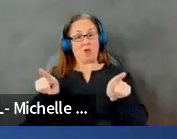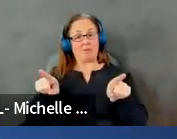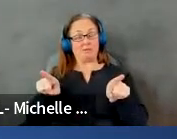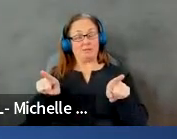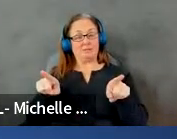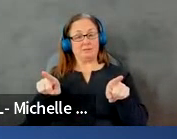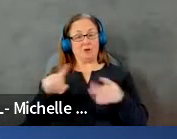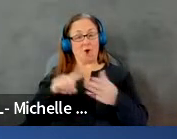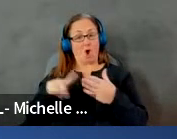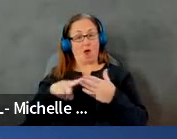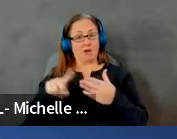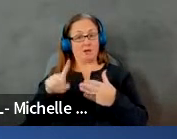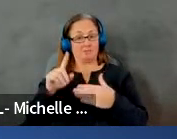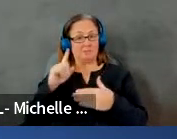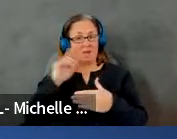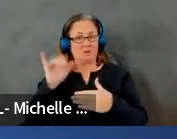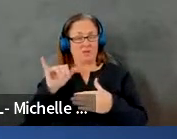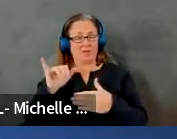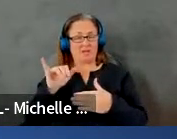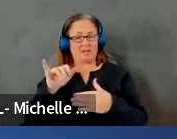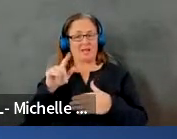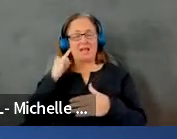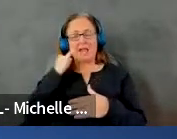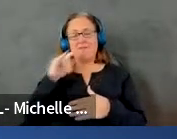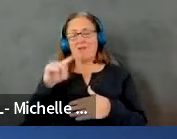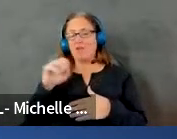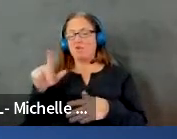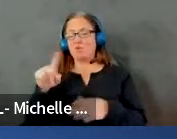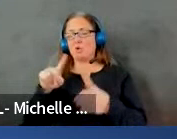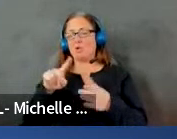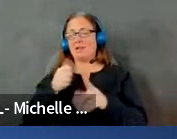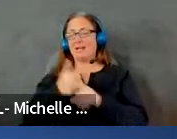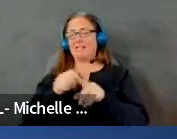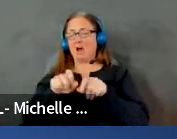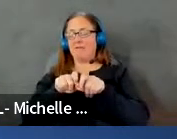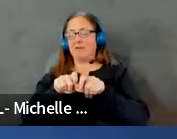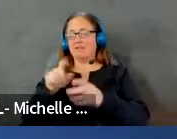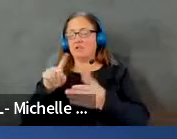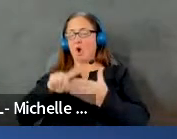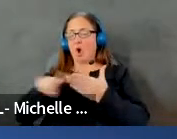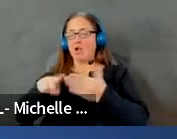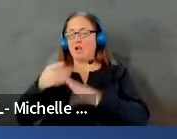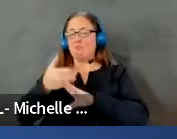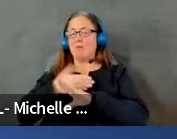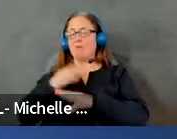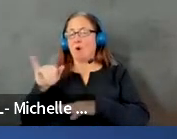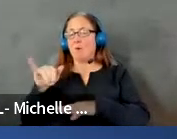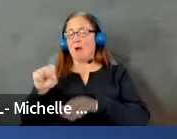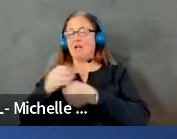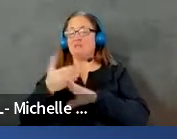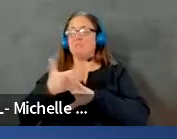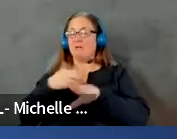what it sounds like. That's when a tool is audited for those sorts of biases before they're put in.